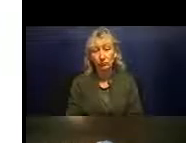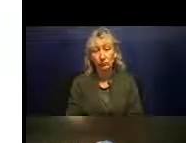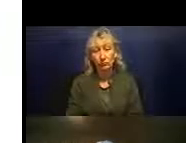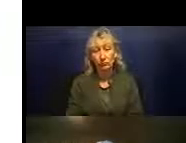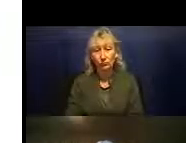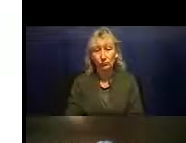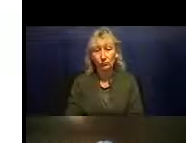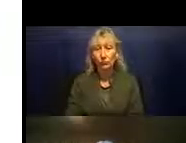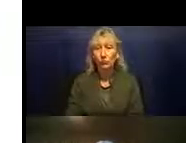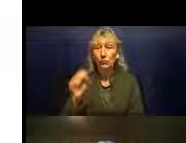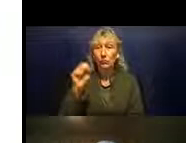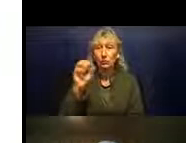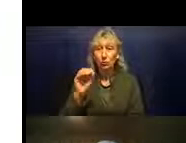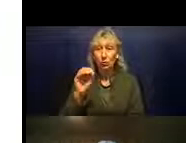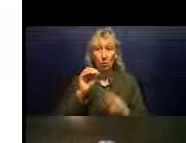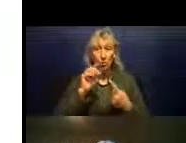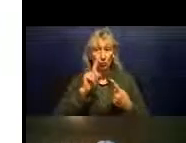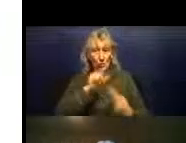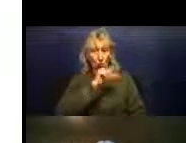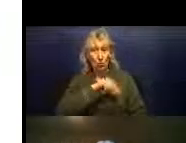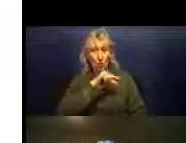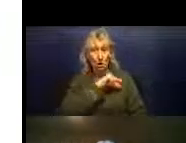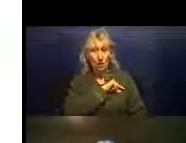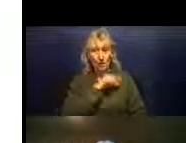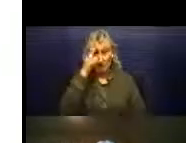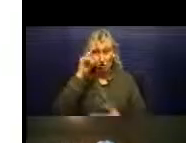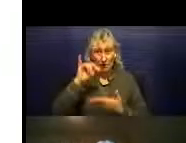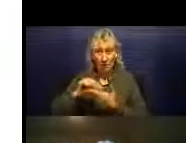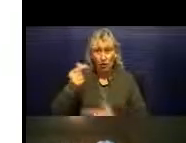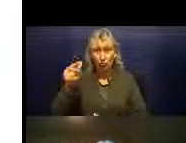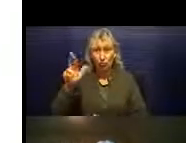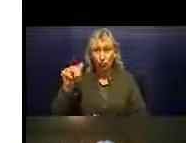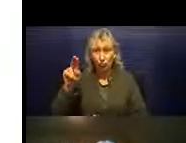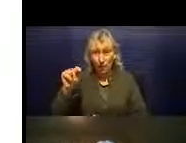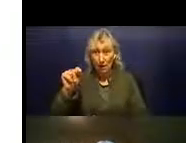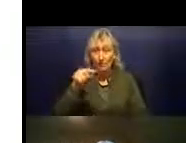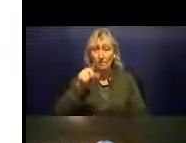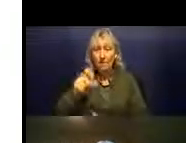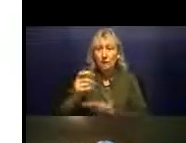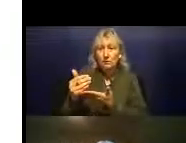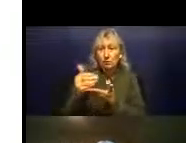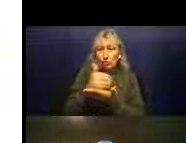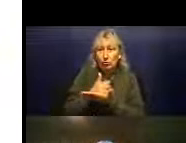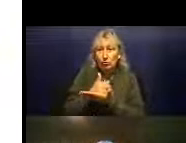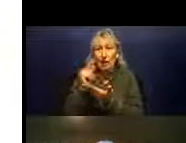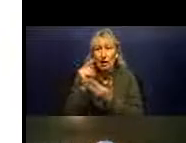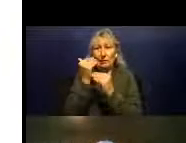So with the weight. there's a total points possible of 70 in order to